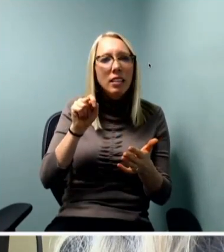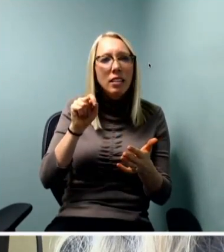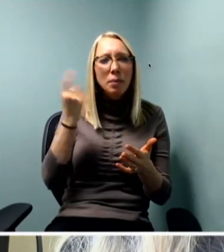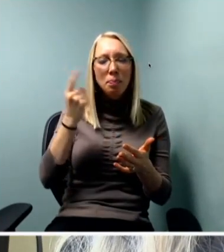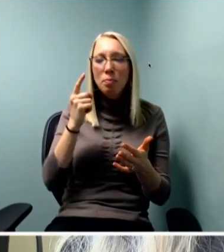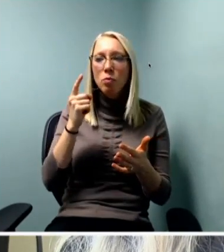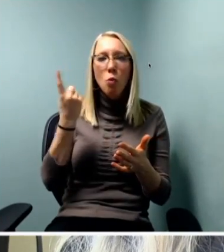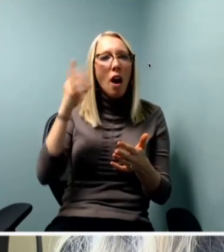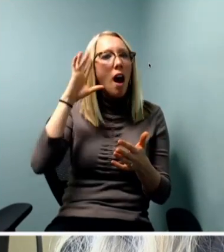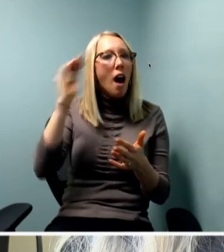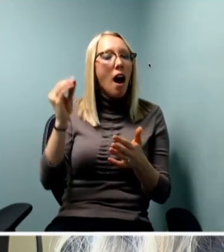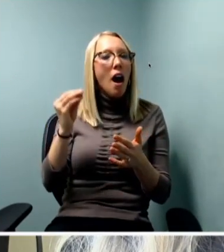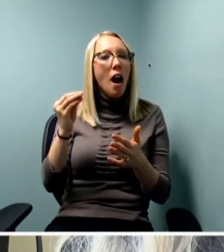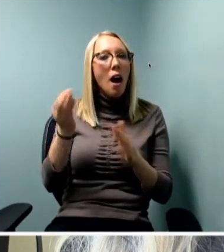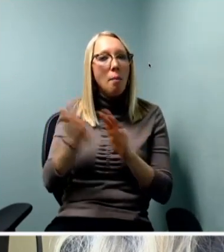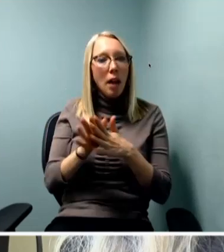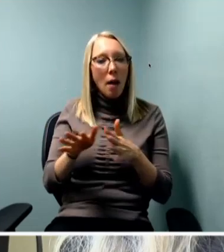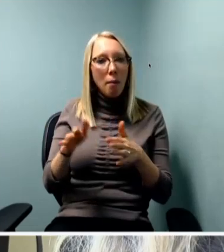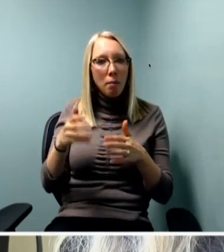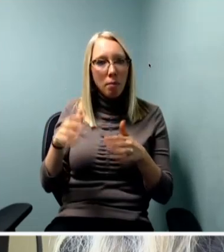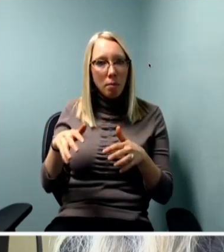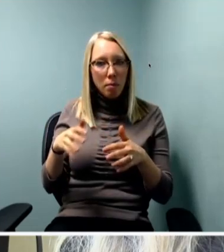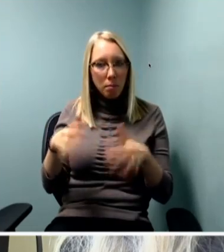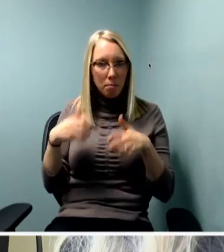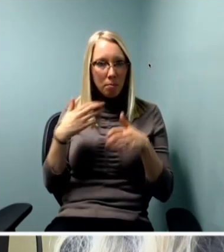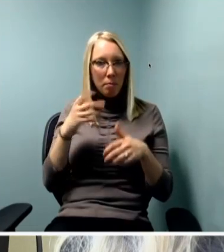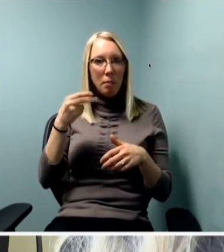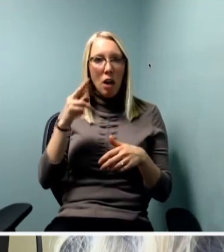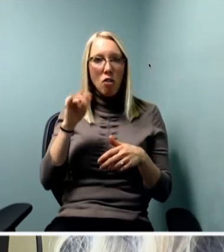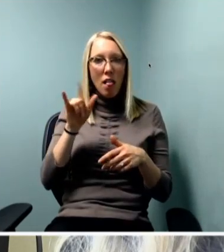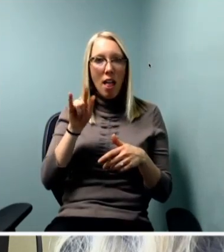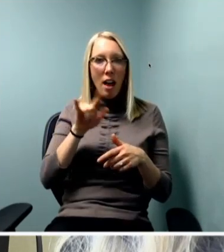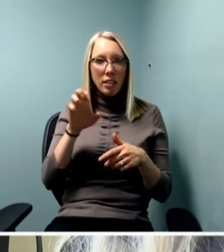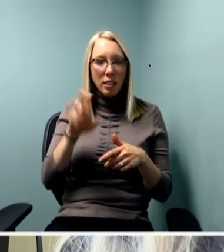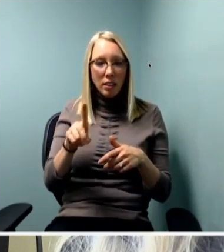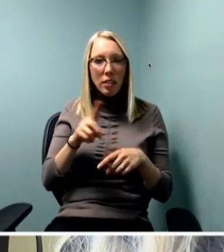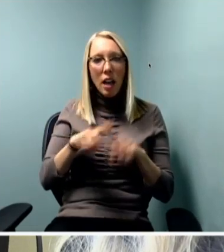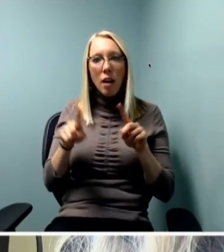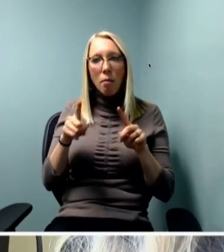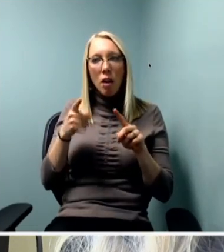and was so traumatized that he wanted to kill himself? Those of us who are watching this